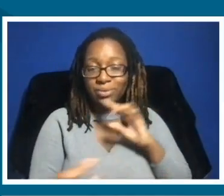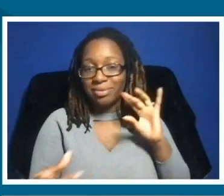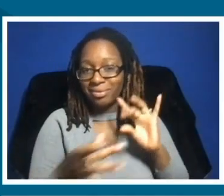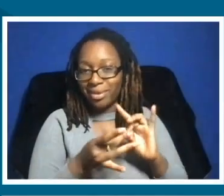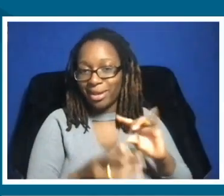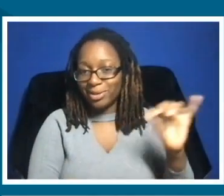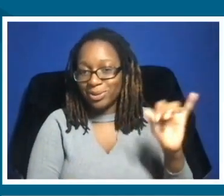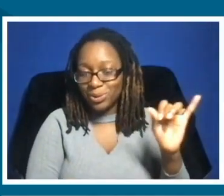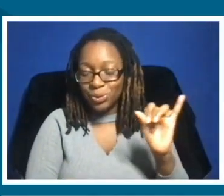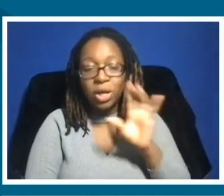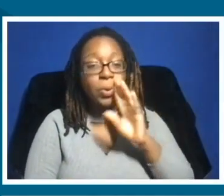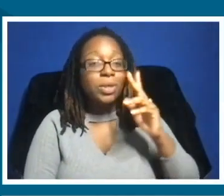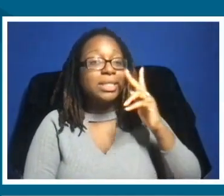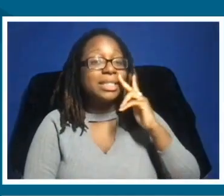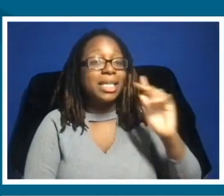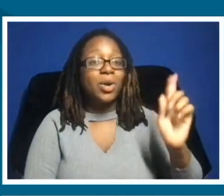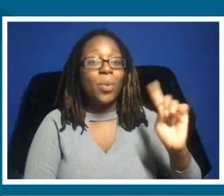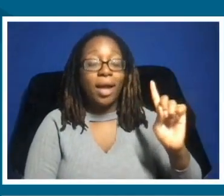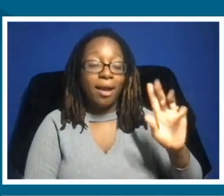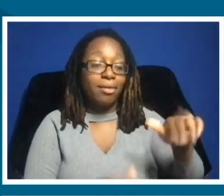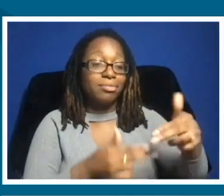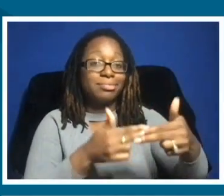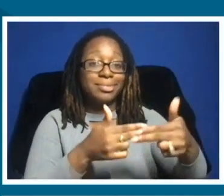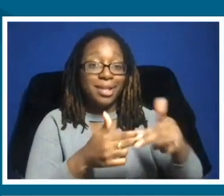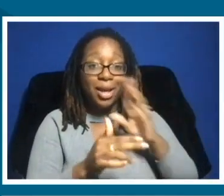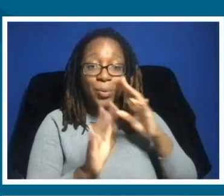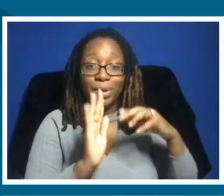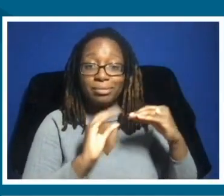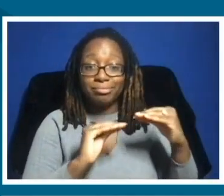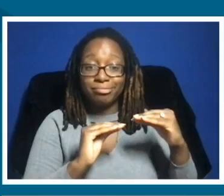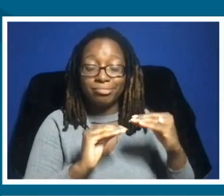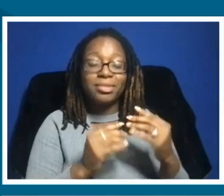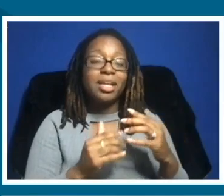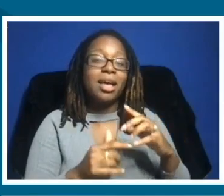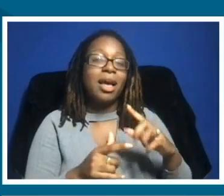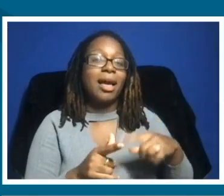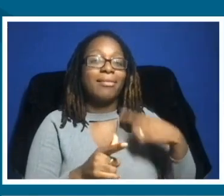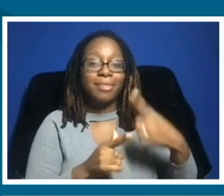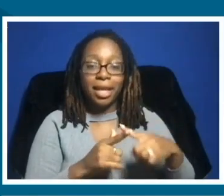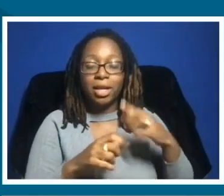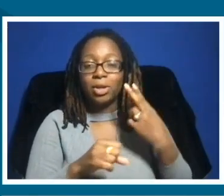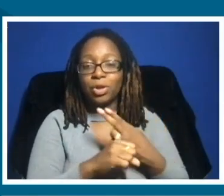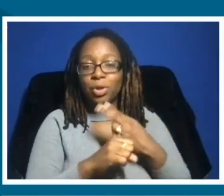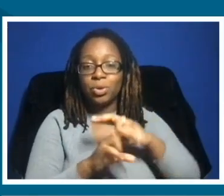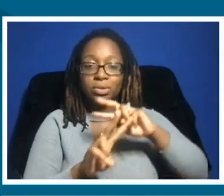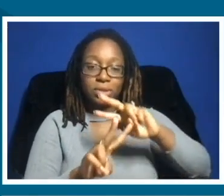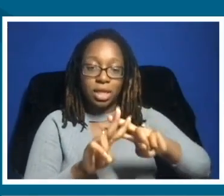slides that follow and during today's session feel free to use the hashtag